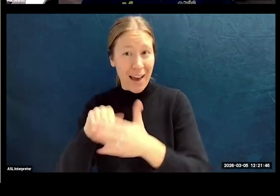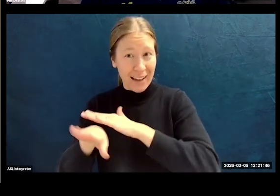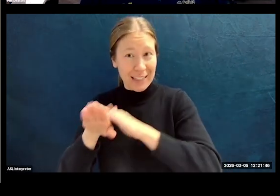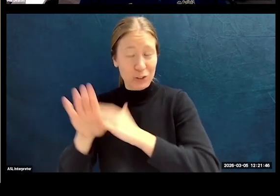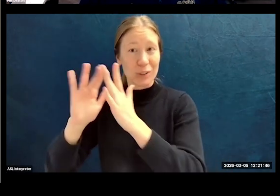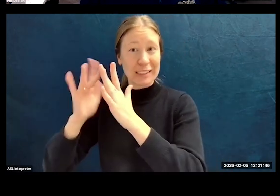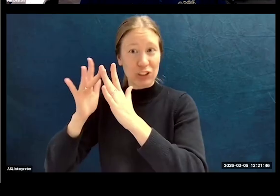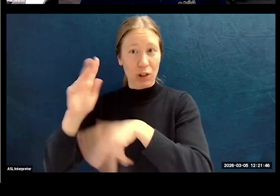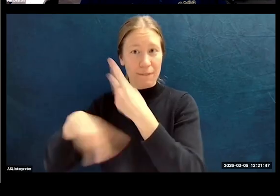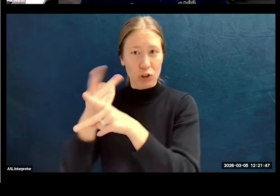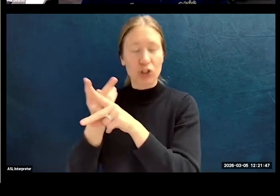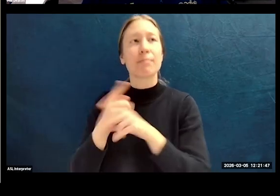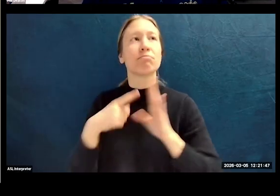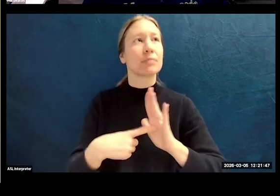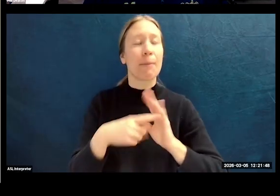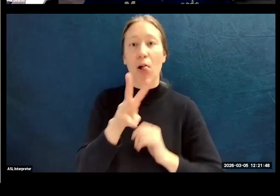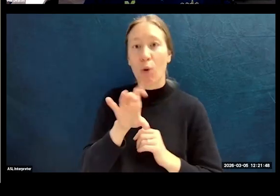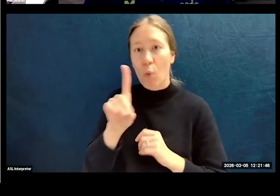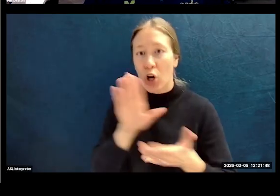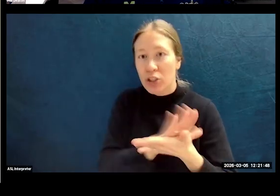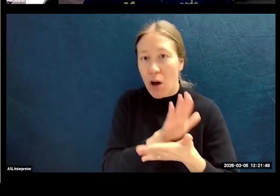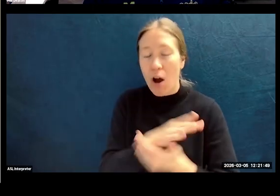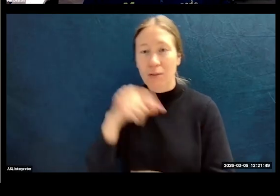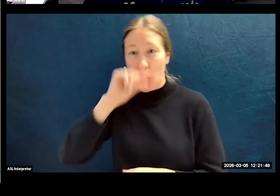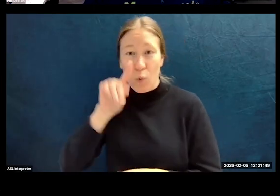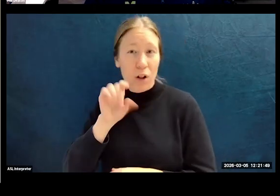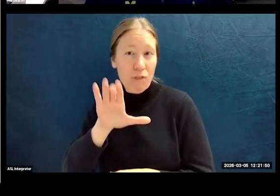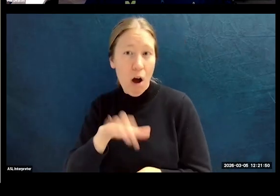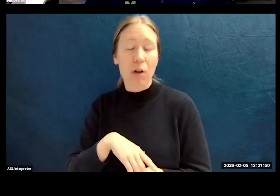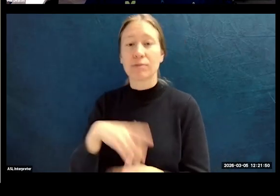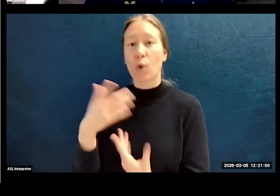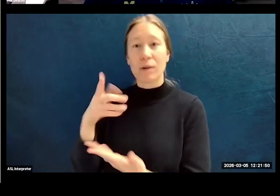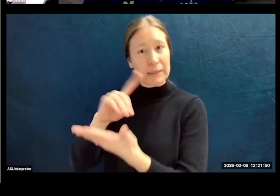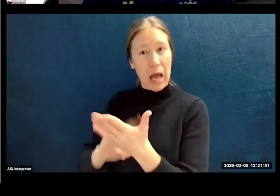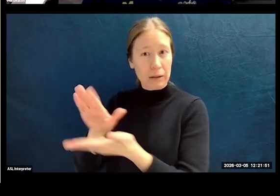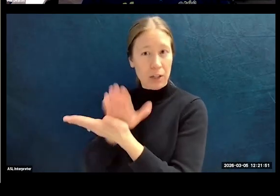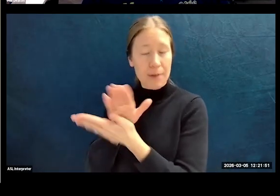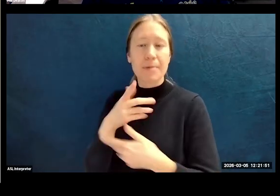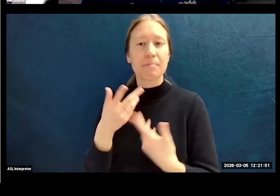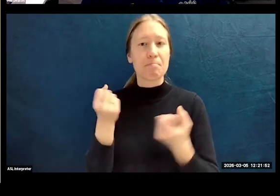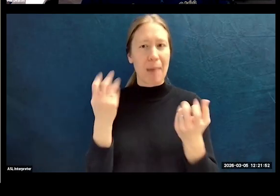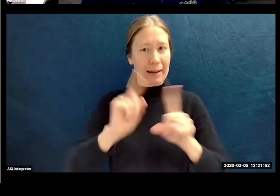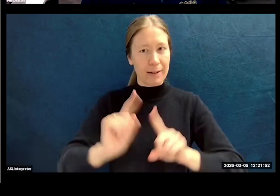like a Word document, a Google Doc or an InDesign document, there's actually a number of accessibility best practices